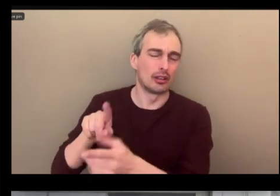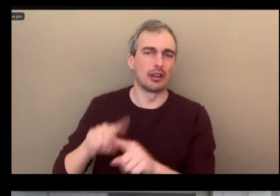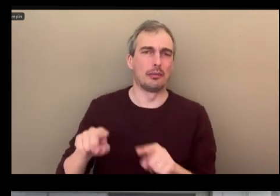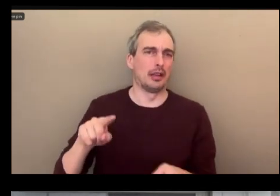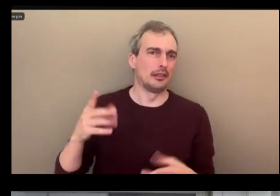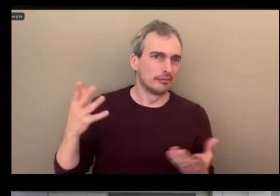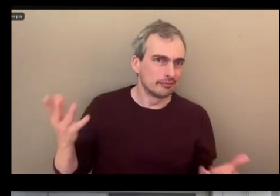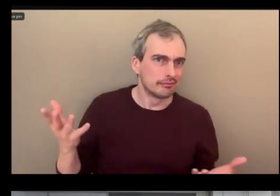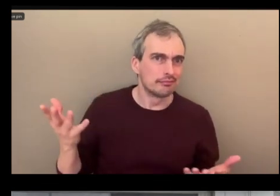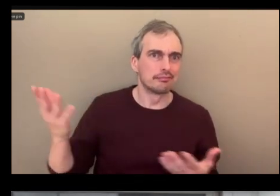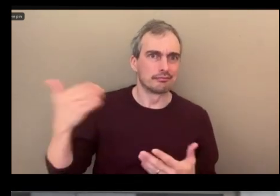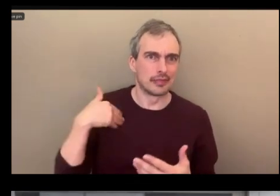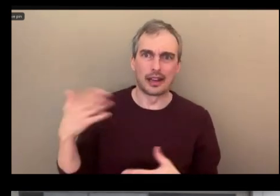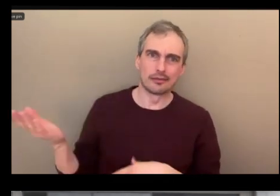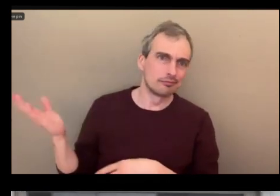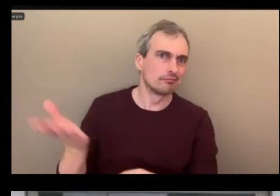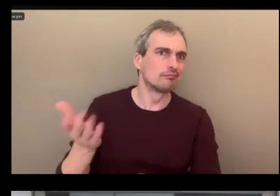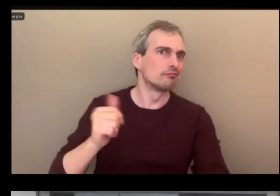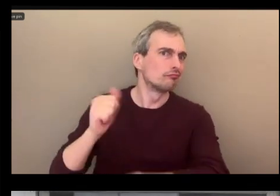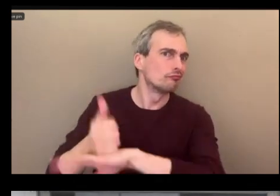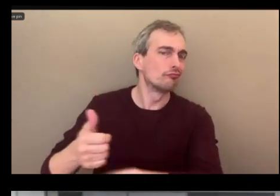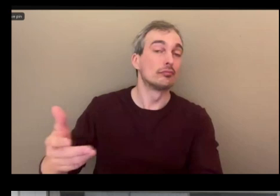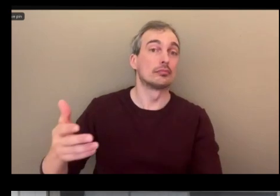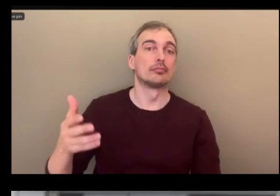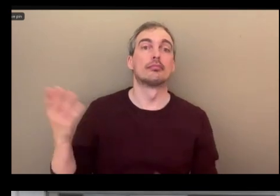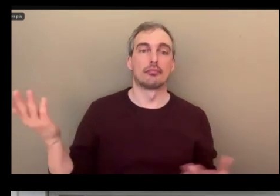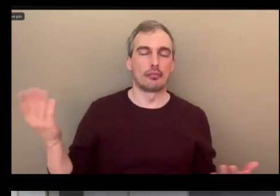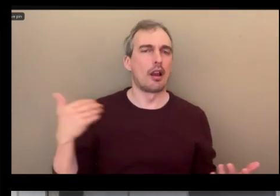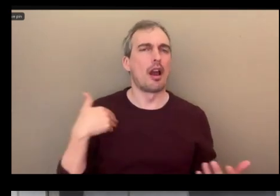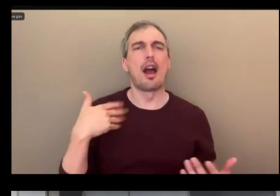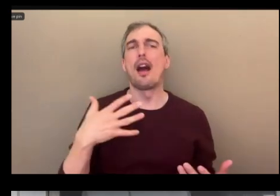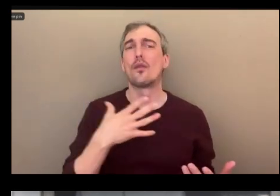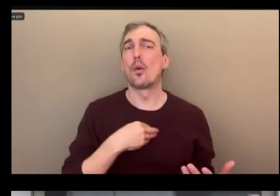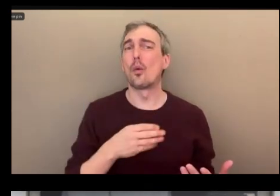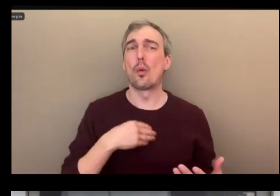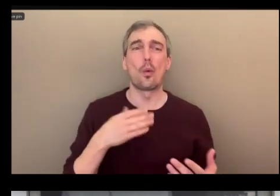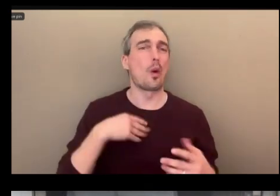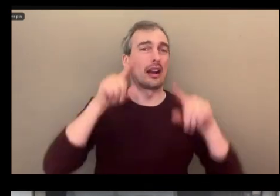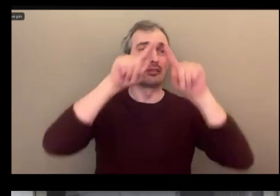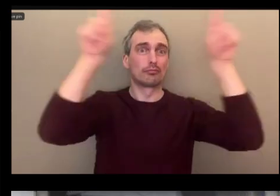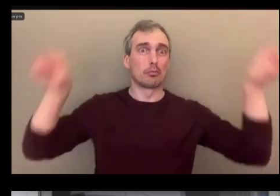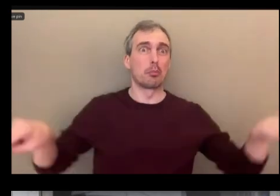I'm always coloring and drawing and making funny pictures and trying to connect dots. Again, it's about collaboration.